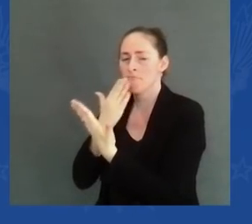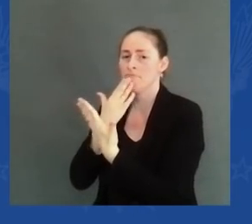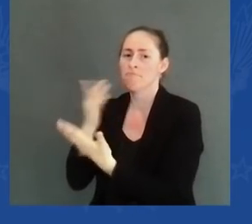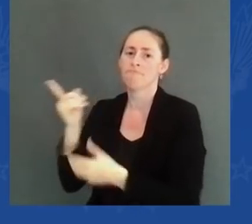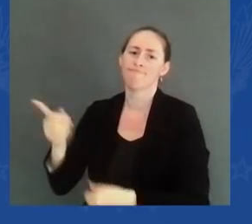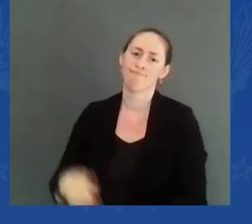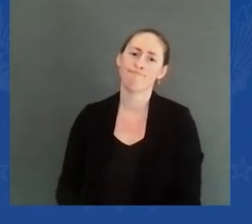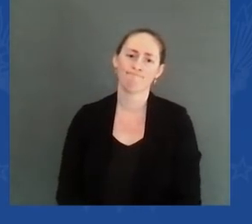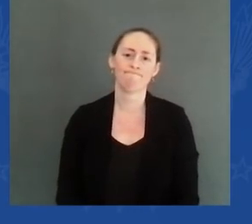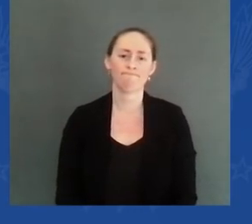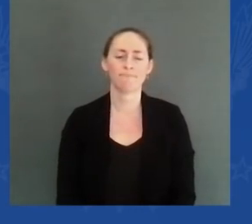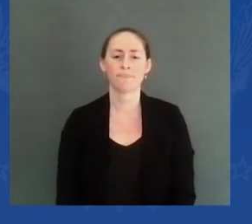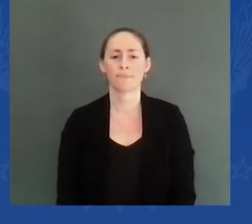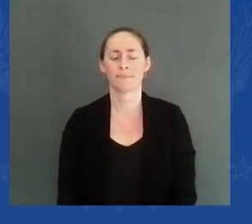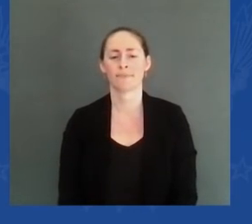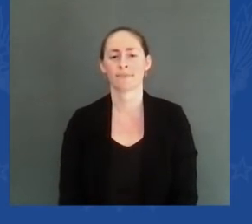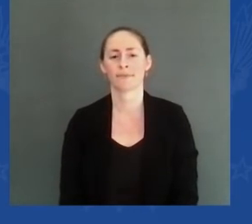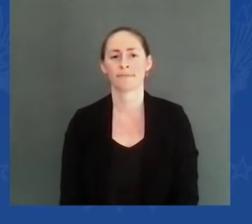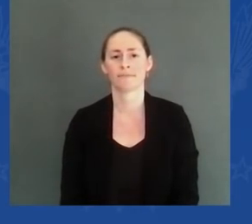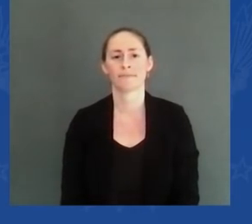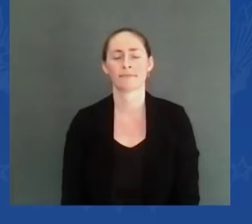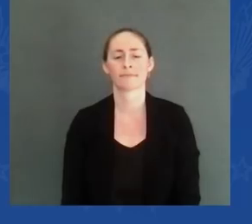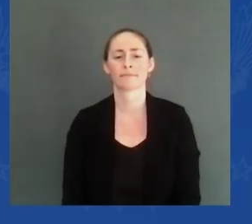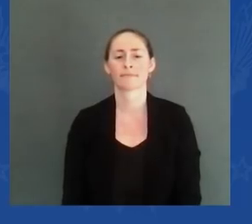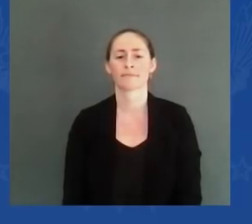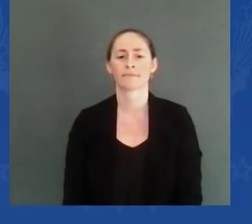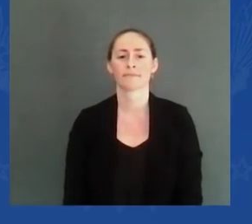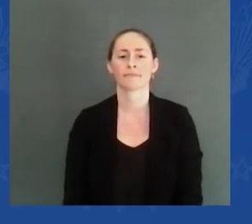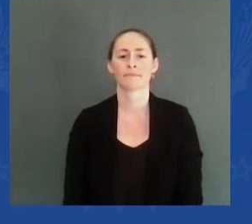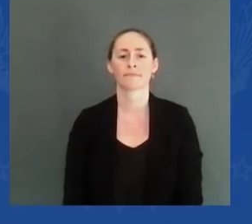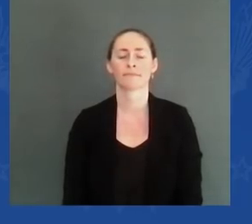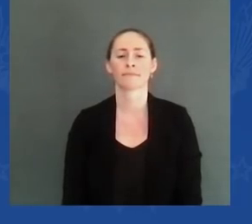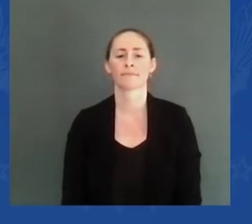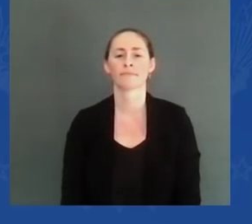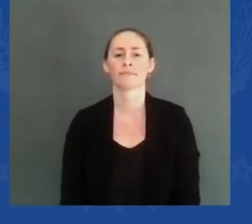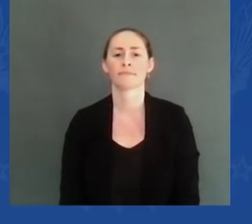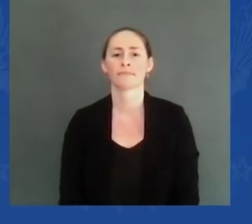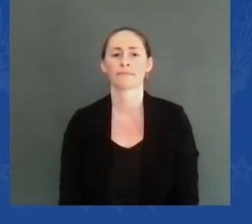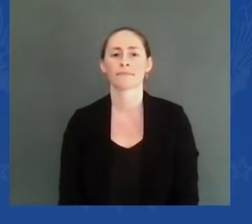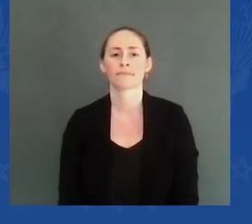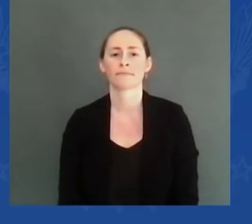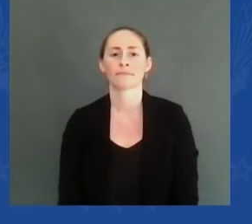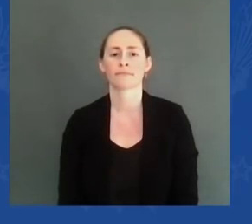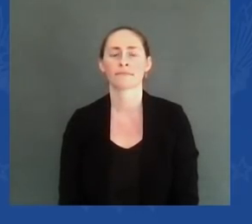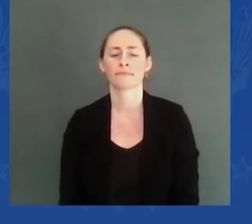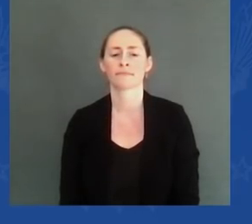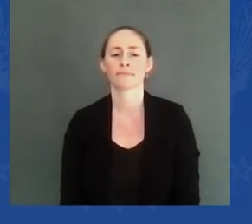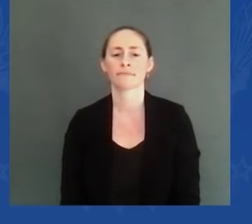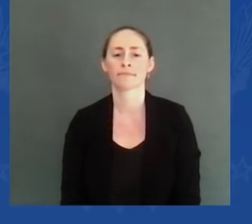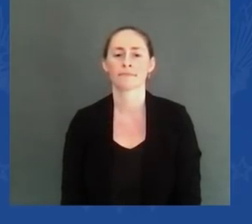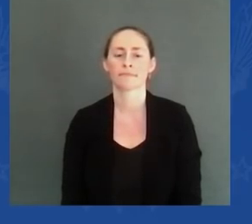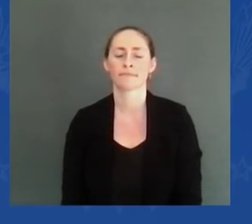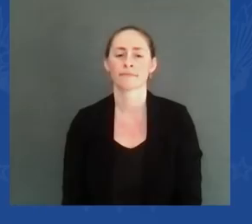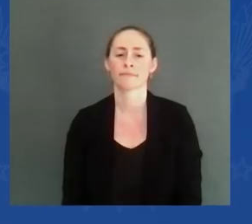Now, perhaps nowhere else reflects the diversity of New York and our nation then